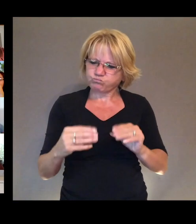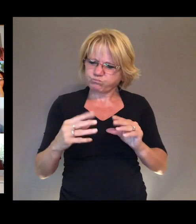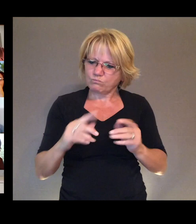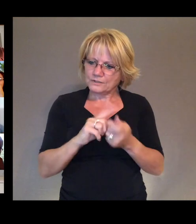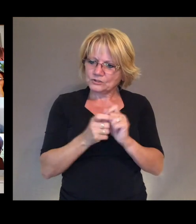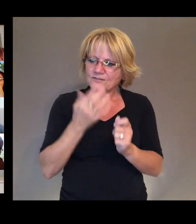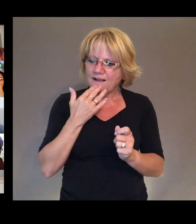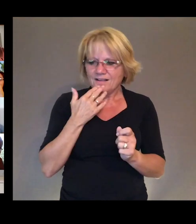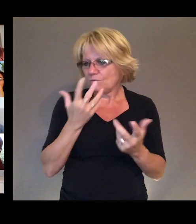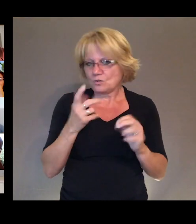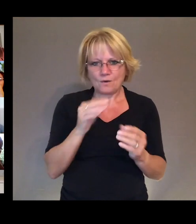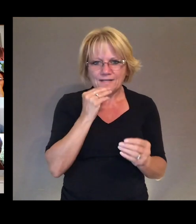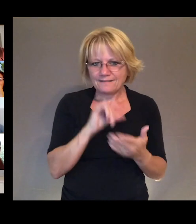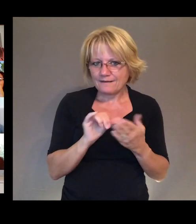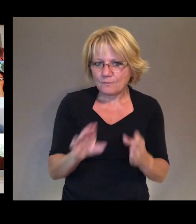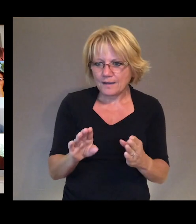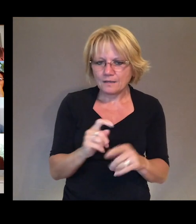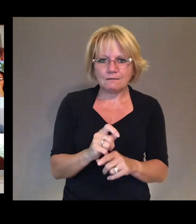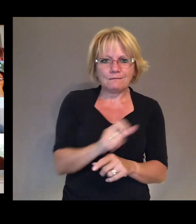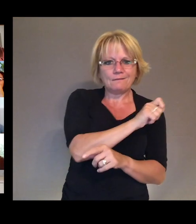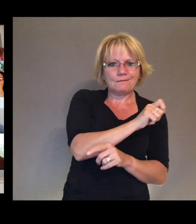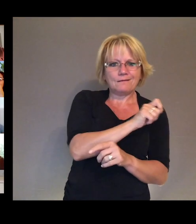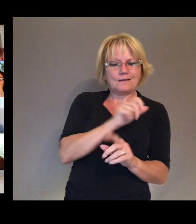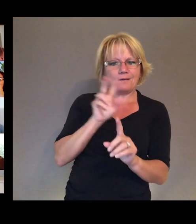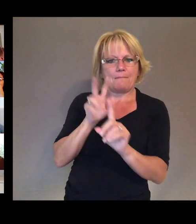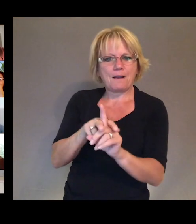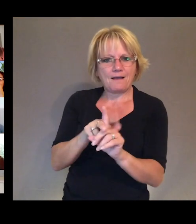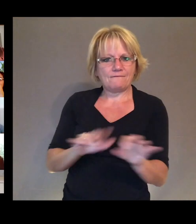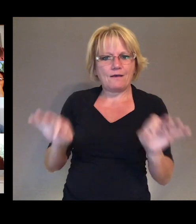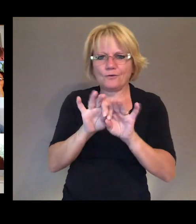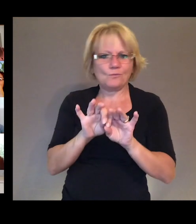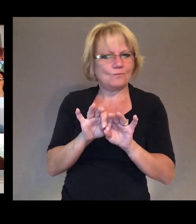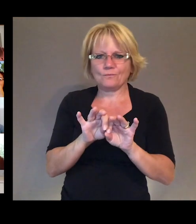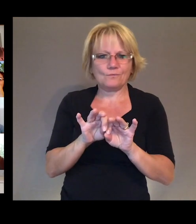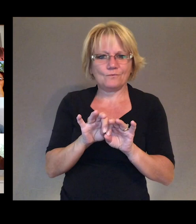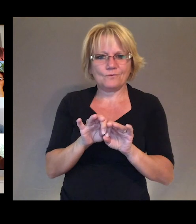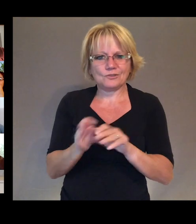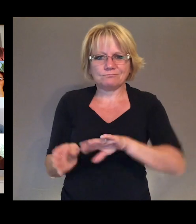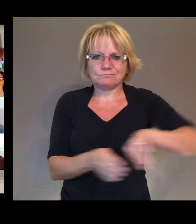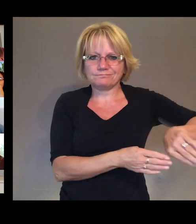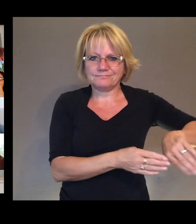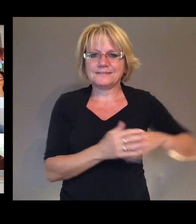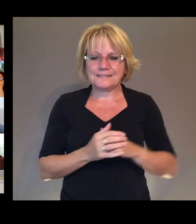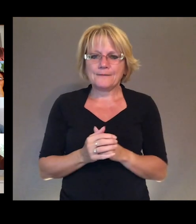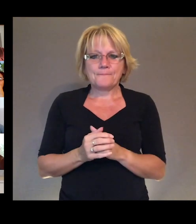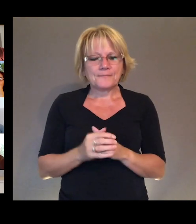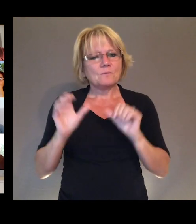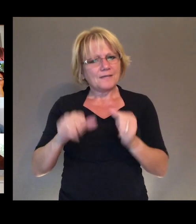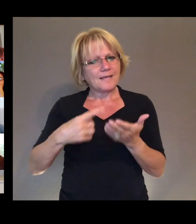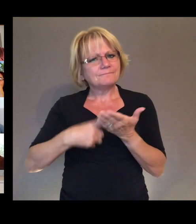And I eliminated the assignment of value to the color. We can talk very clearly with young children